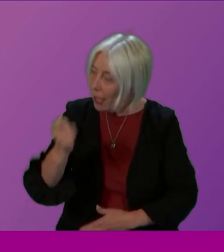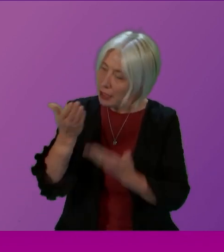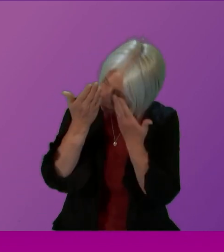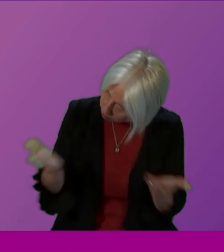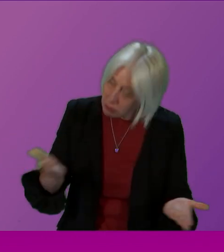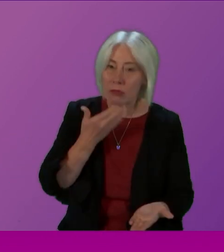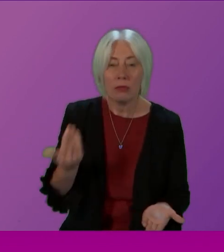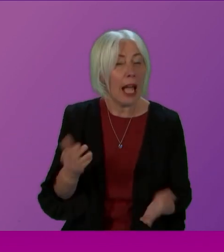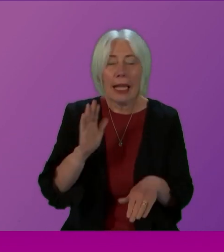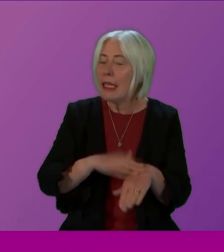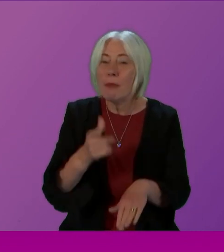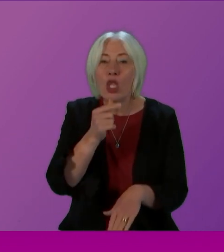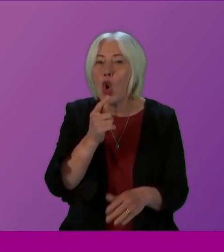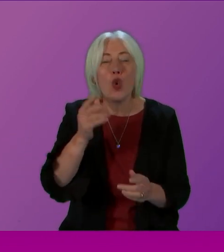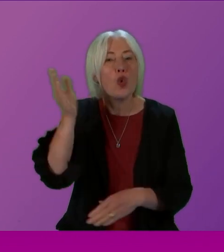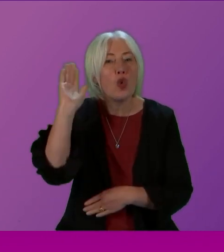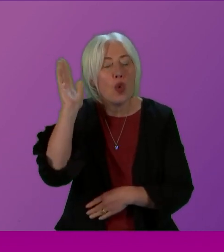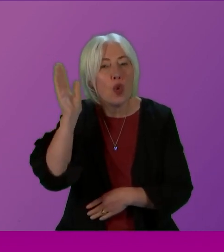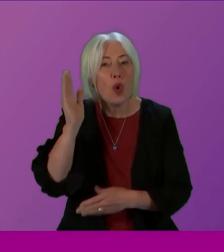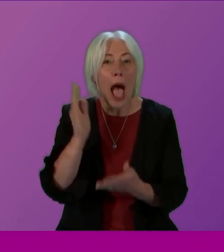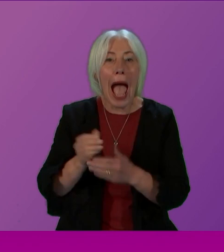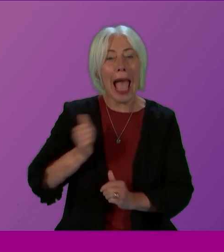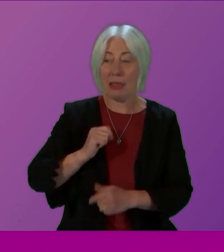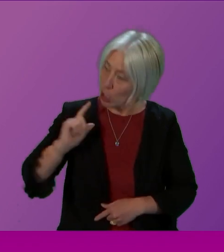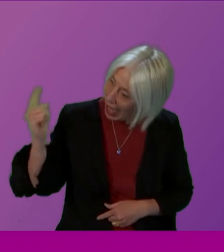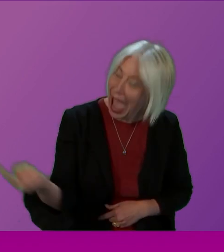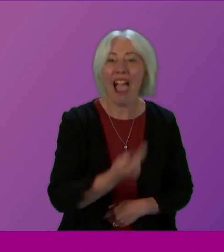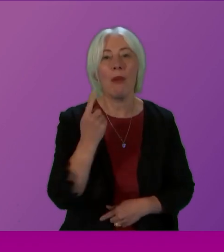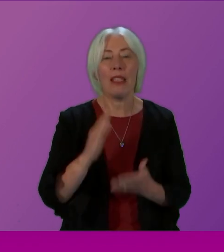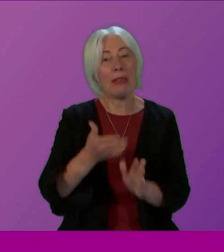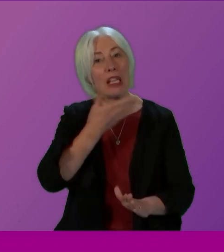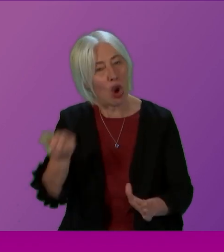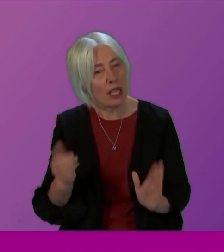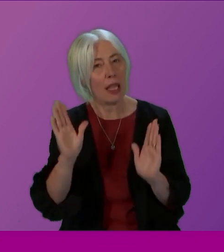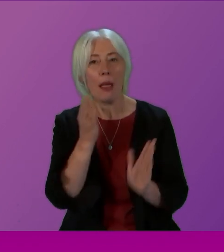Regardless of who is speaking in the chamber, I expect all members to do them the courtesy of listening.